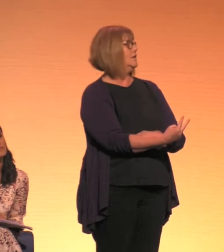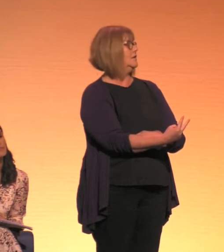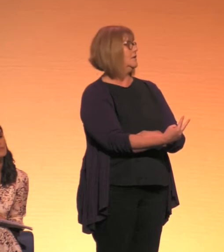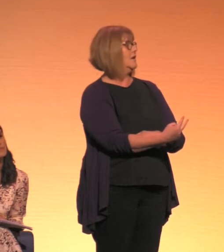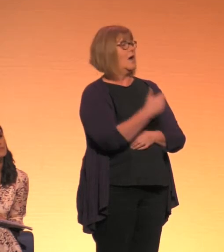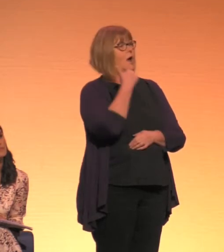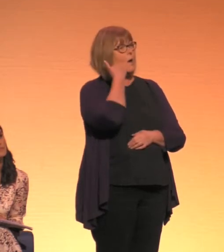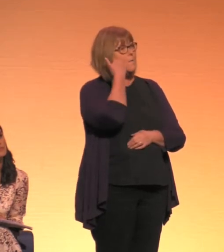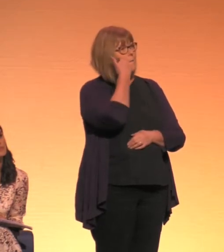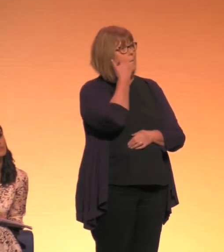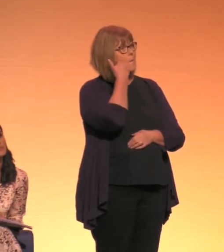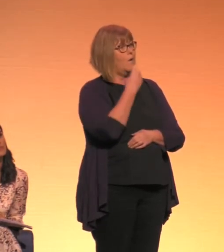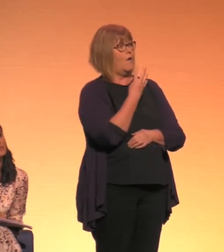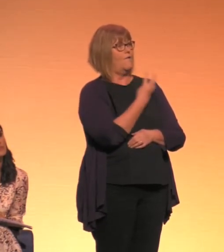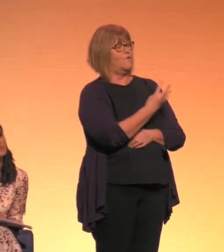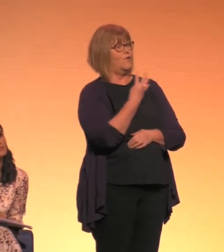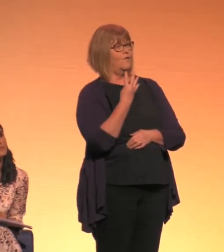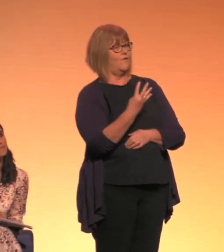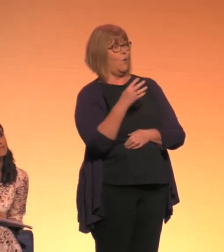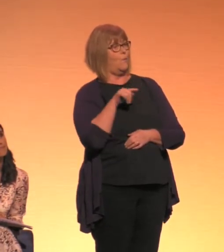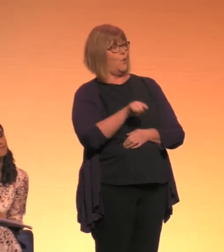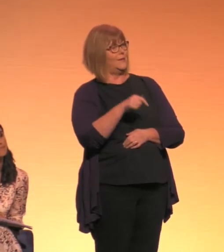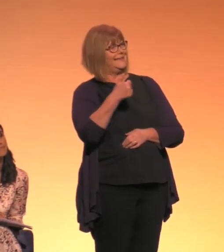Maori, 44.6%.